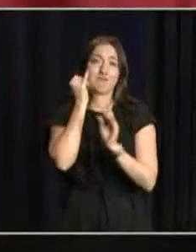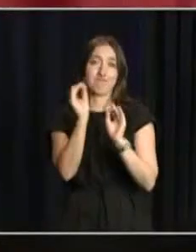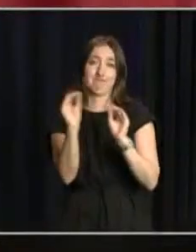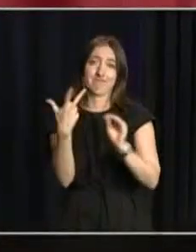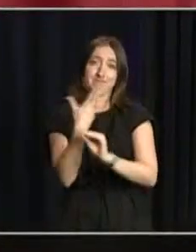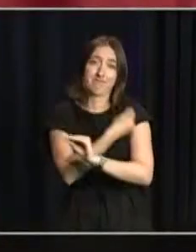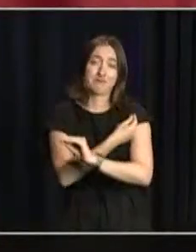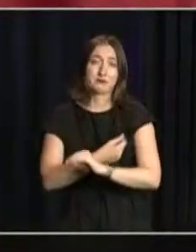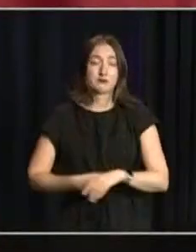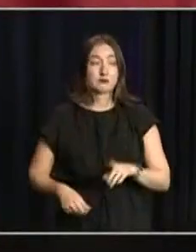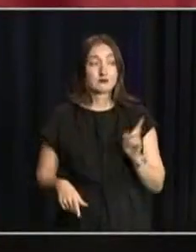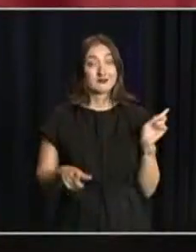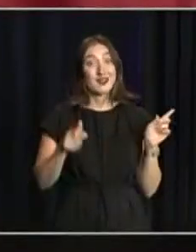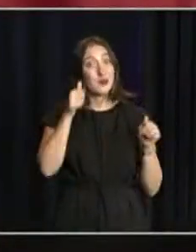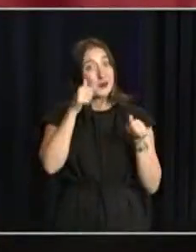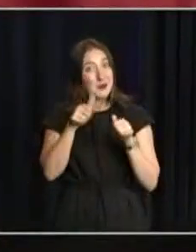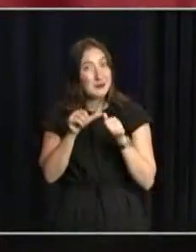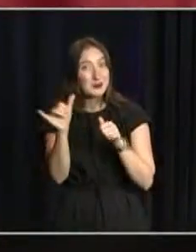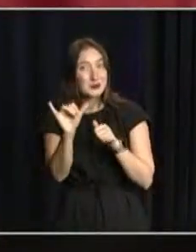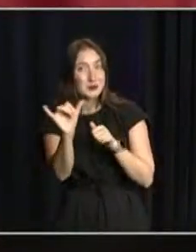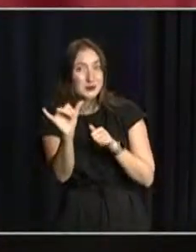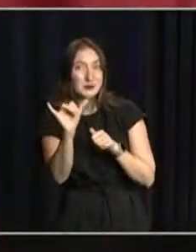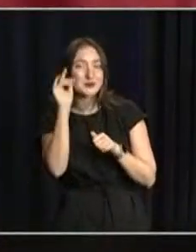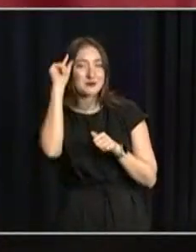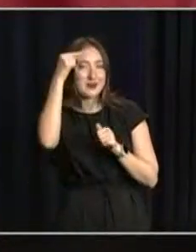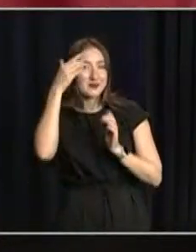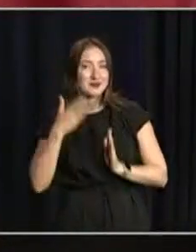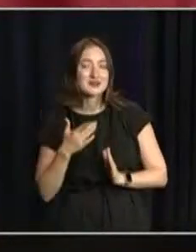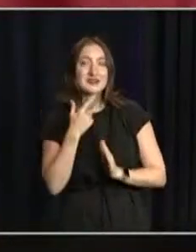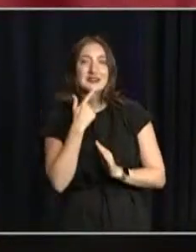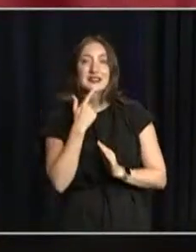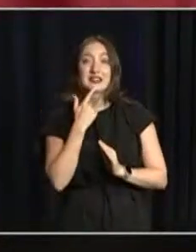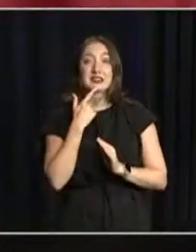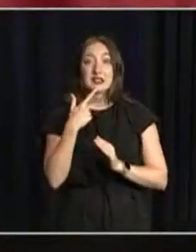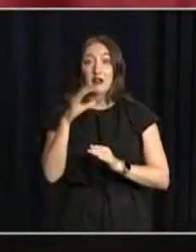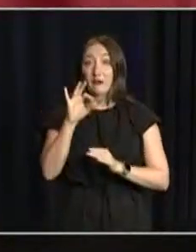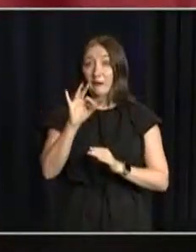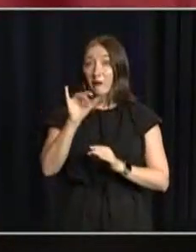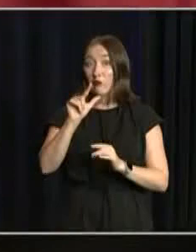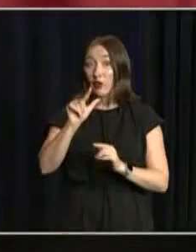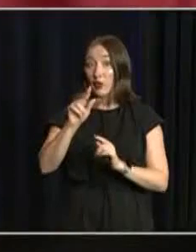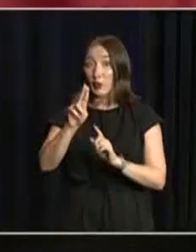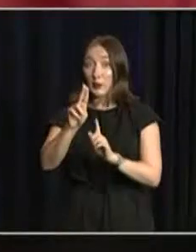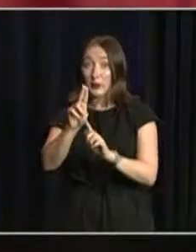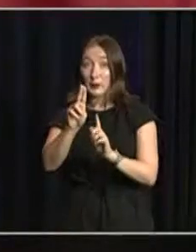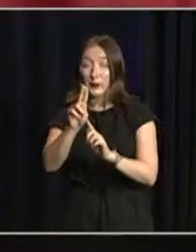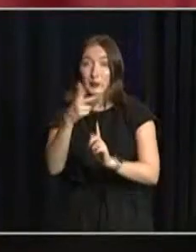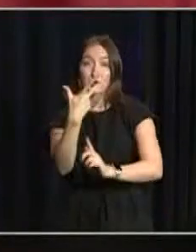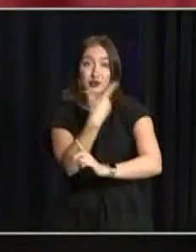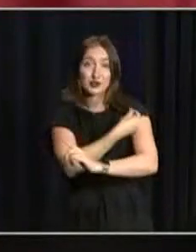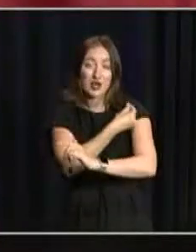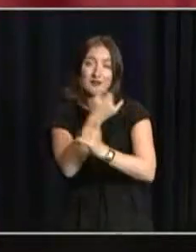the flu shot is also available at all Metro Health vaccine pop-up clinics. So please also get your flu shot while